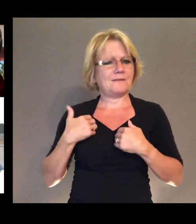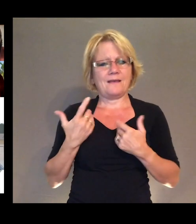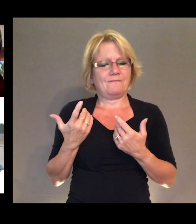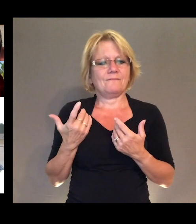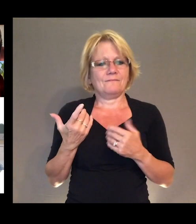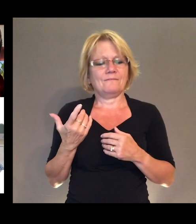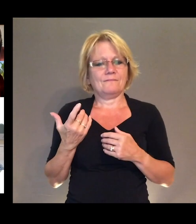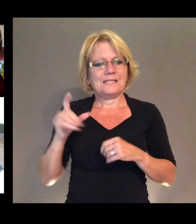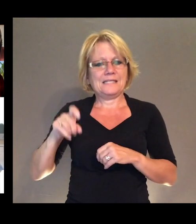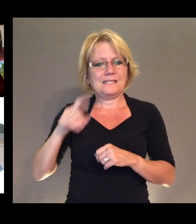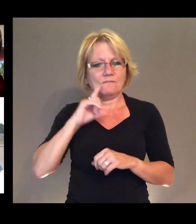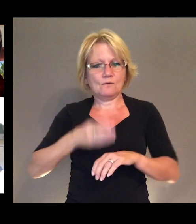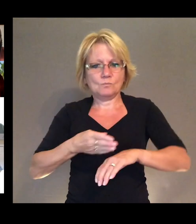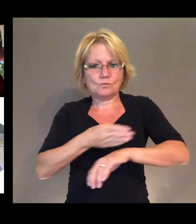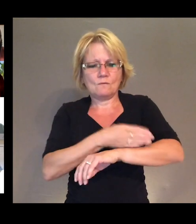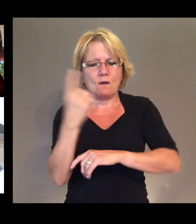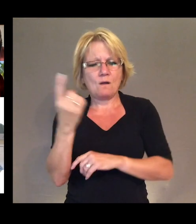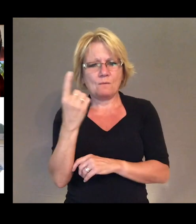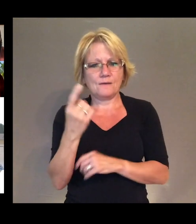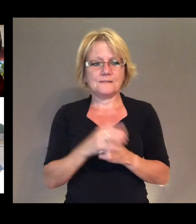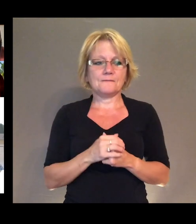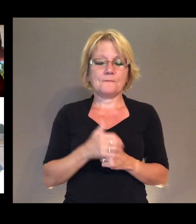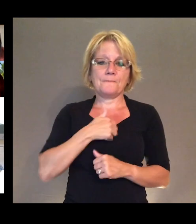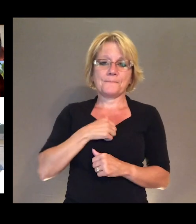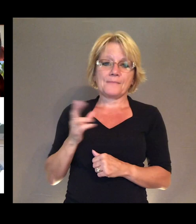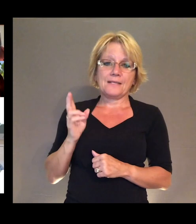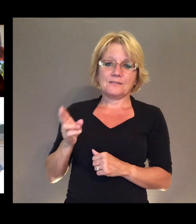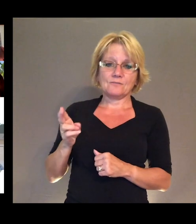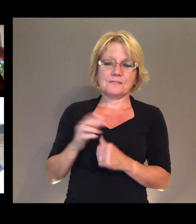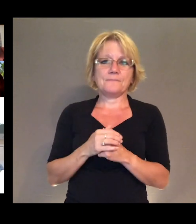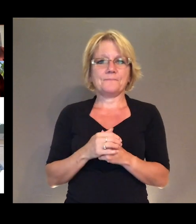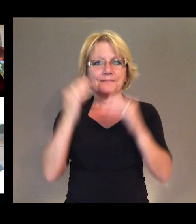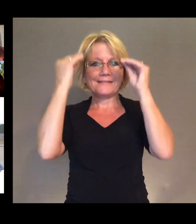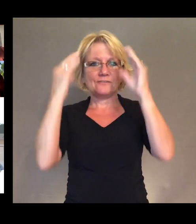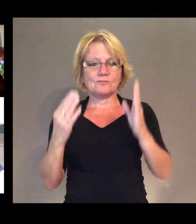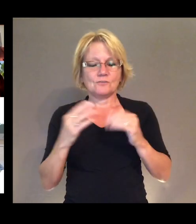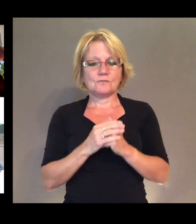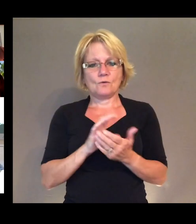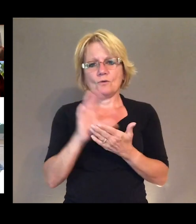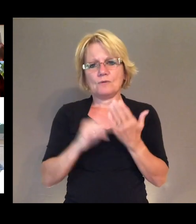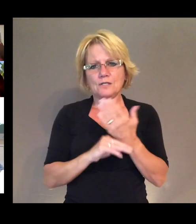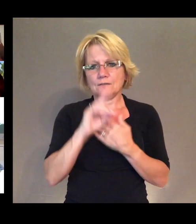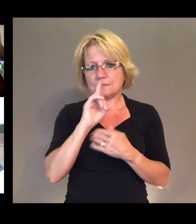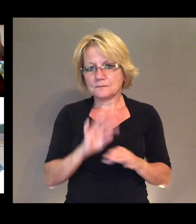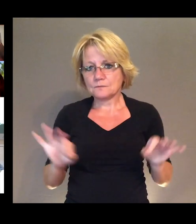And so as a history teacher, curriculum is obviously important. But most important are the connections